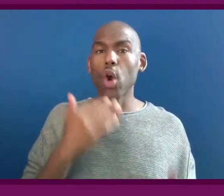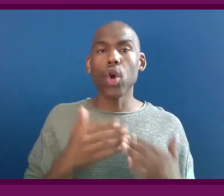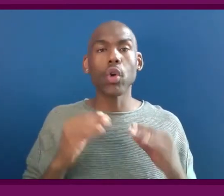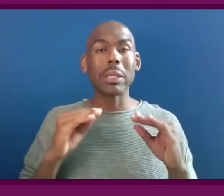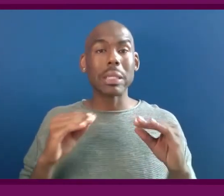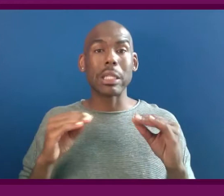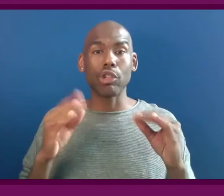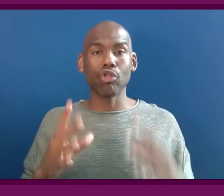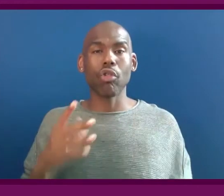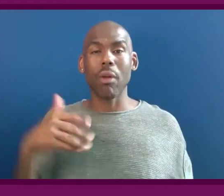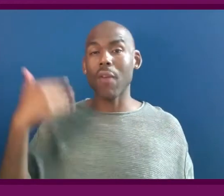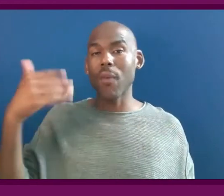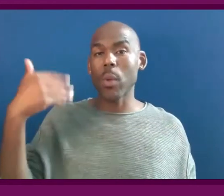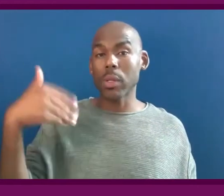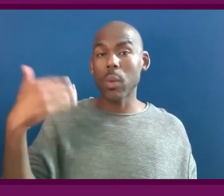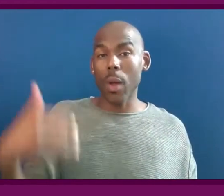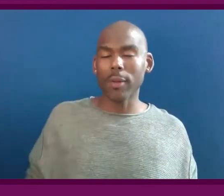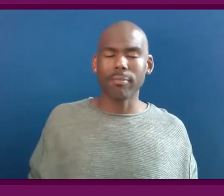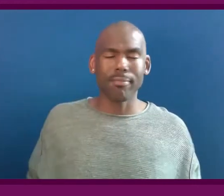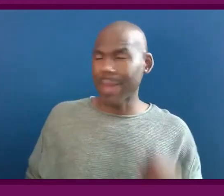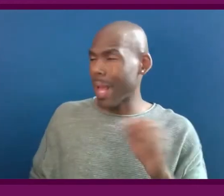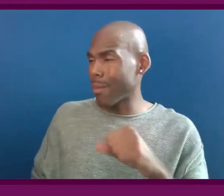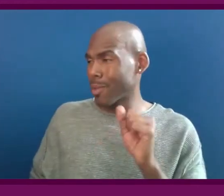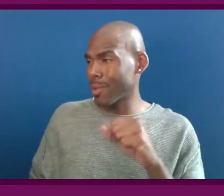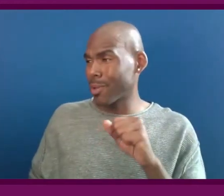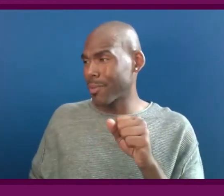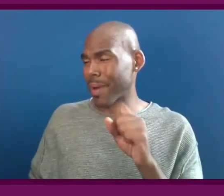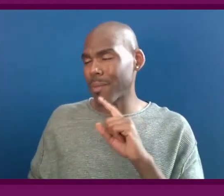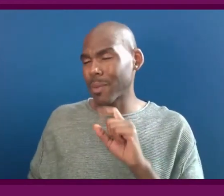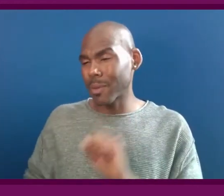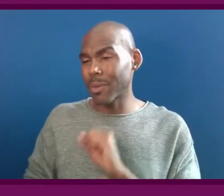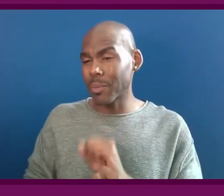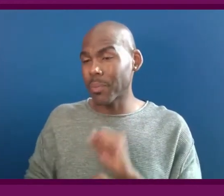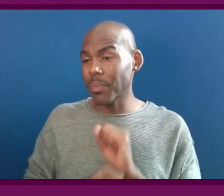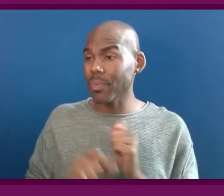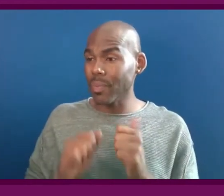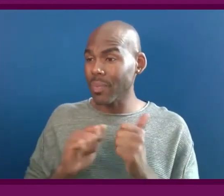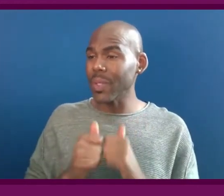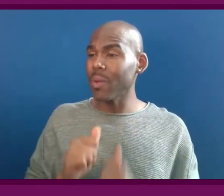good teacher every once in a while." Ashley Inkumsah: Absolutely. Yes.